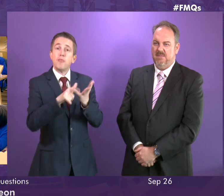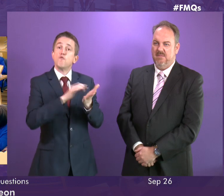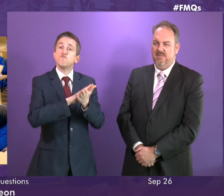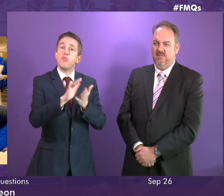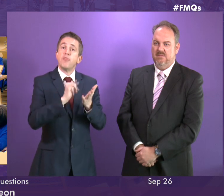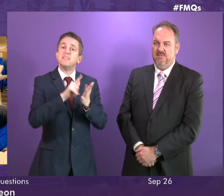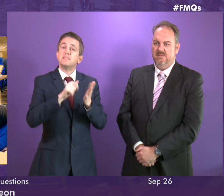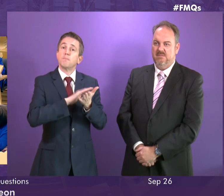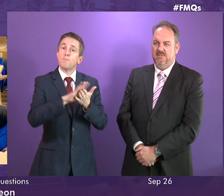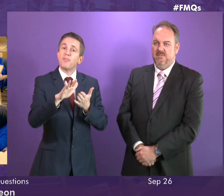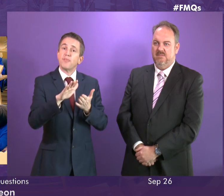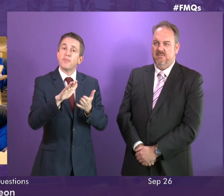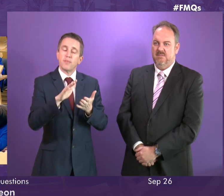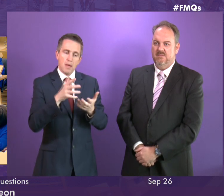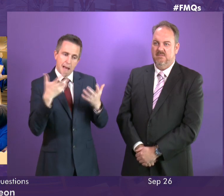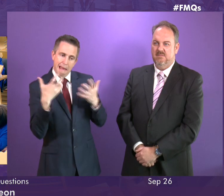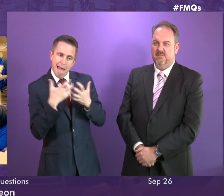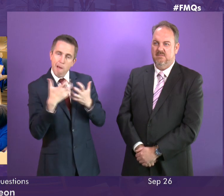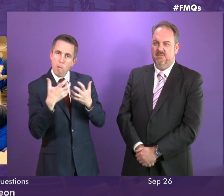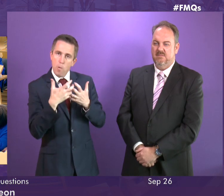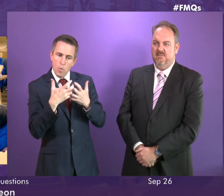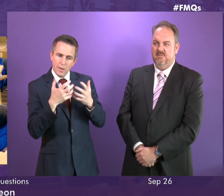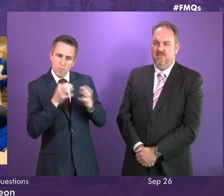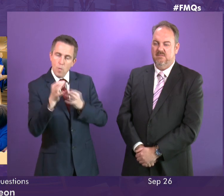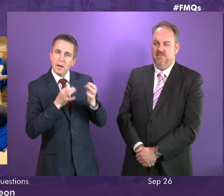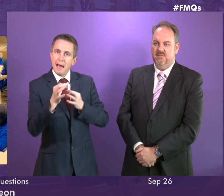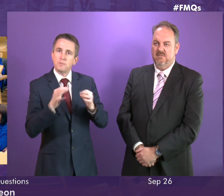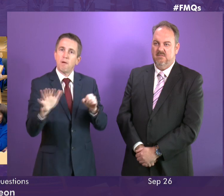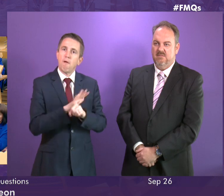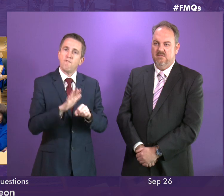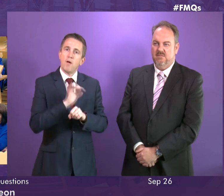and the actions that will be taken to ensure that those concerns are properly addressed.